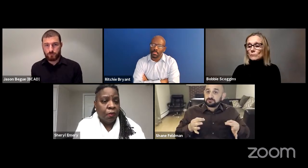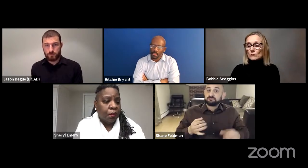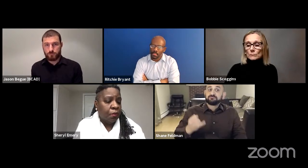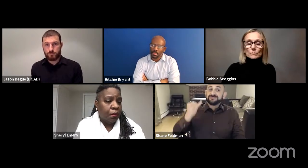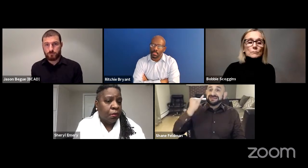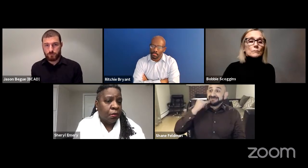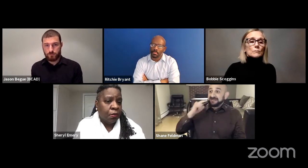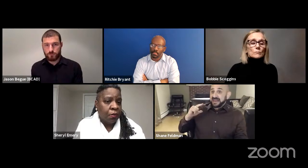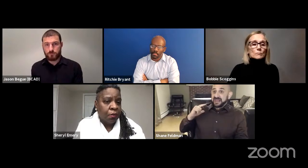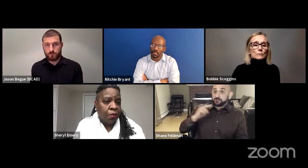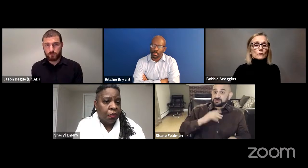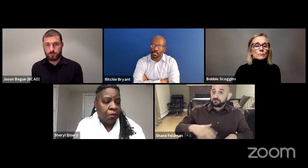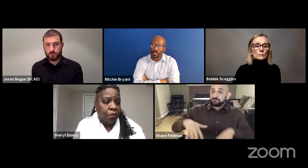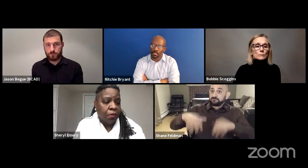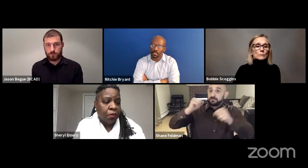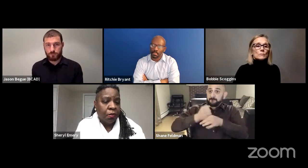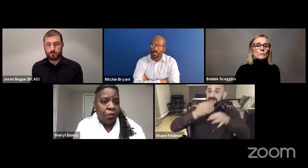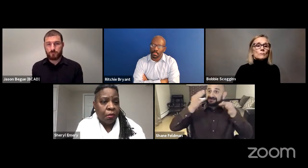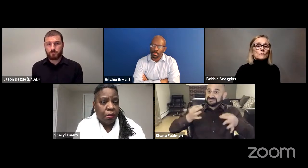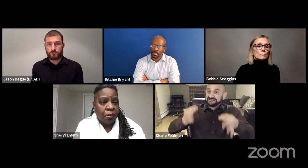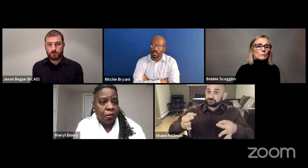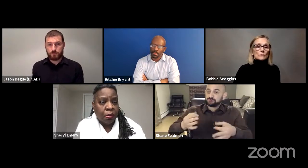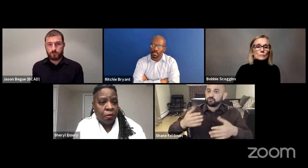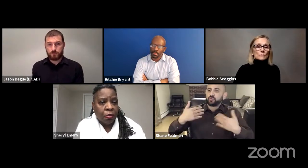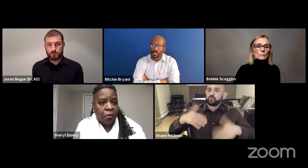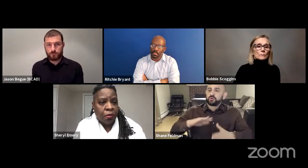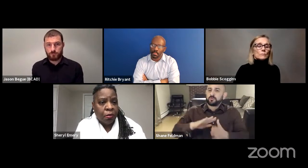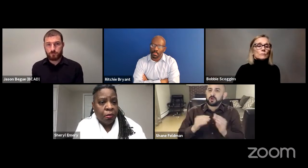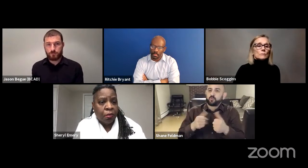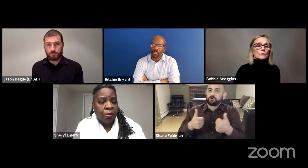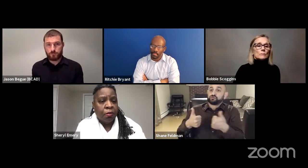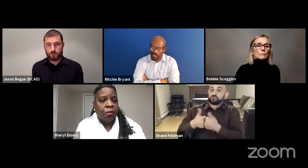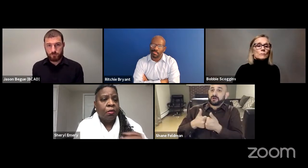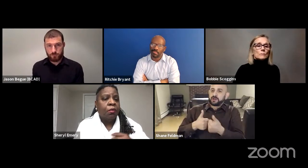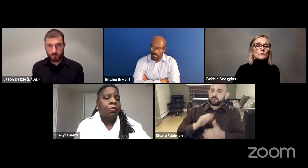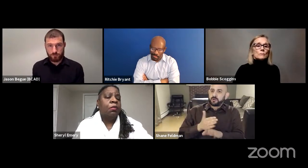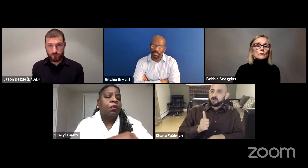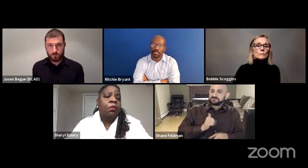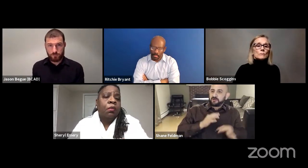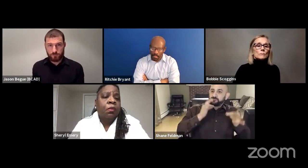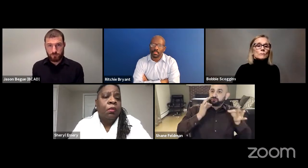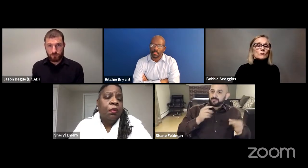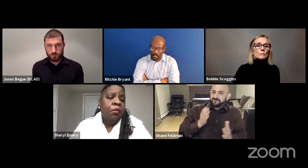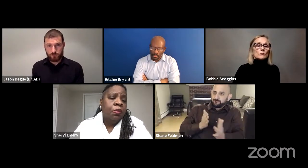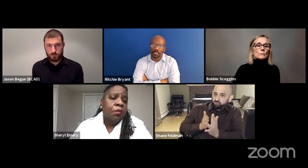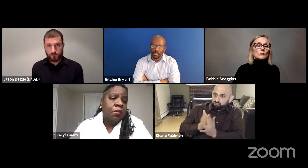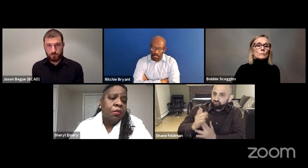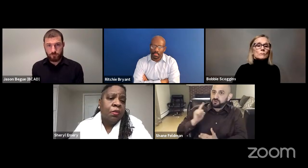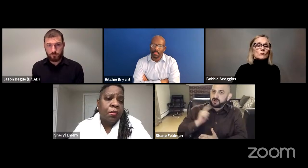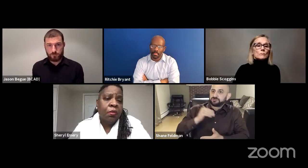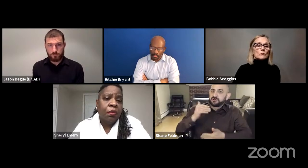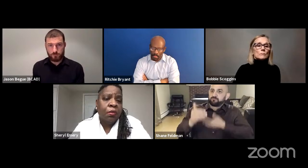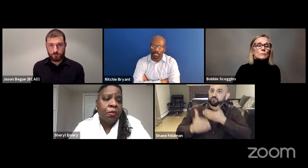to make decisions for themselves. It's self‑directed, self‑making decisions. It's a lot easier